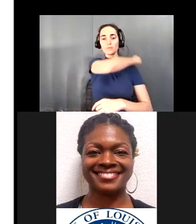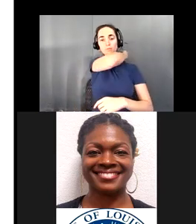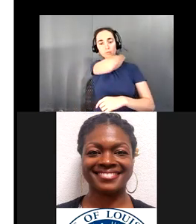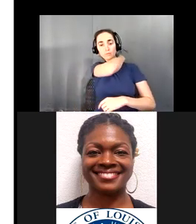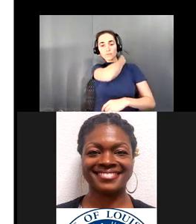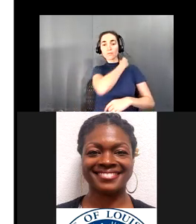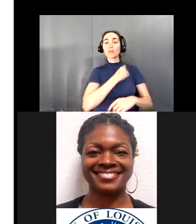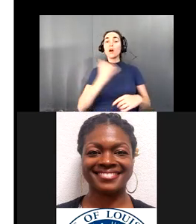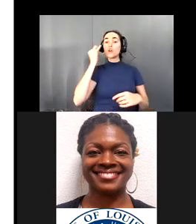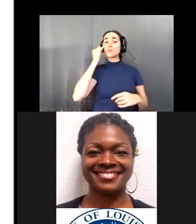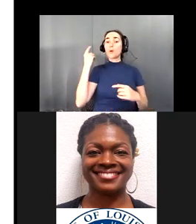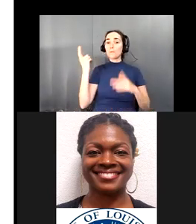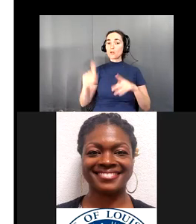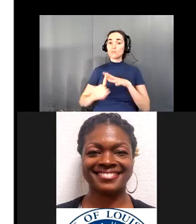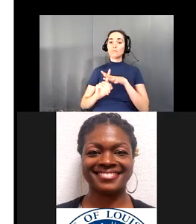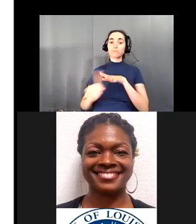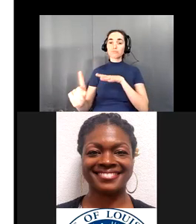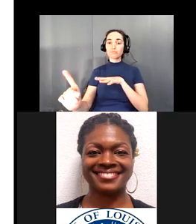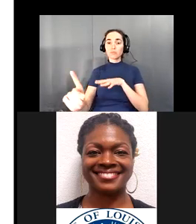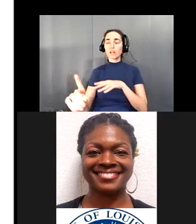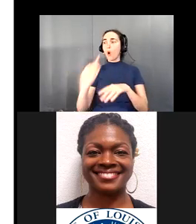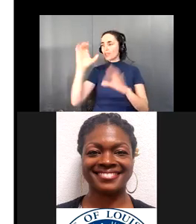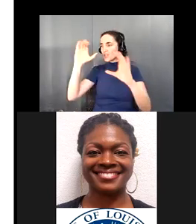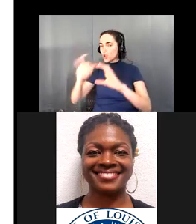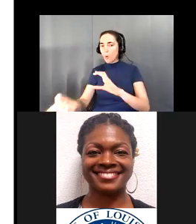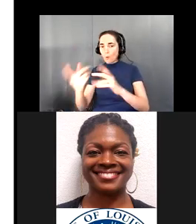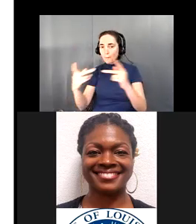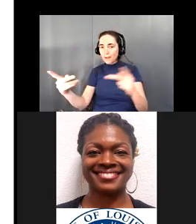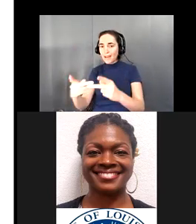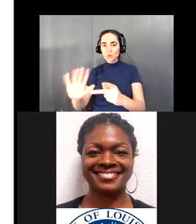You don't look at a single place when we're talking about don't always think that you're